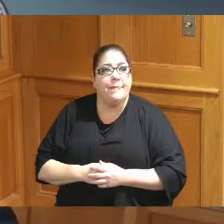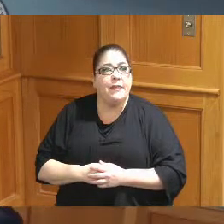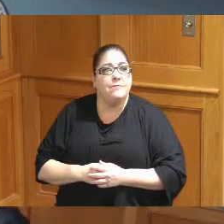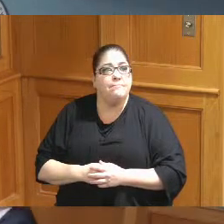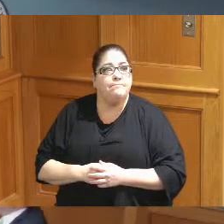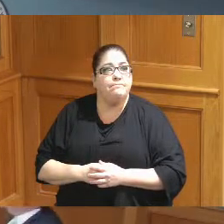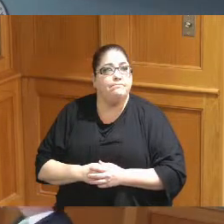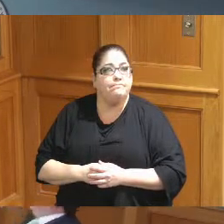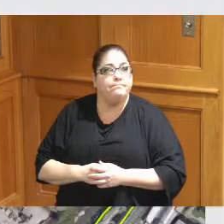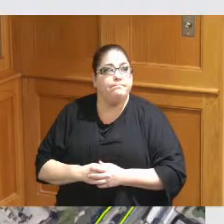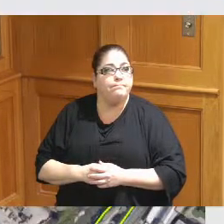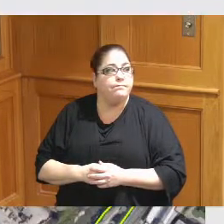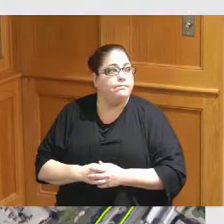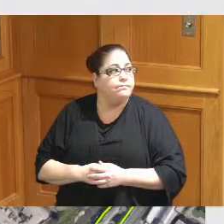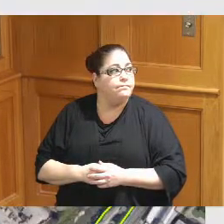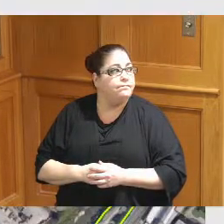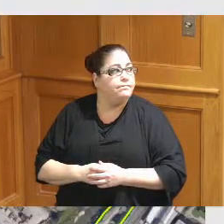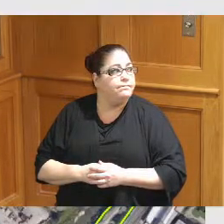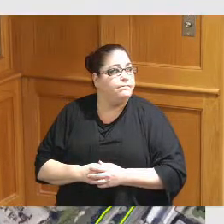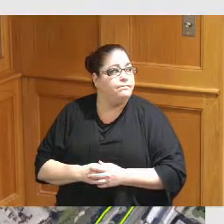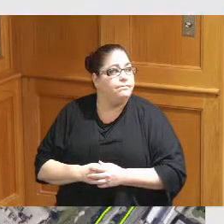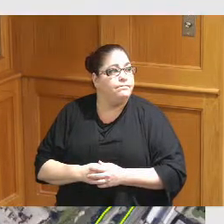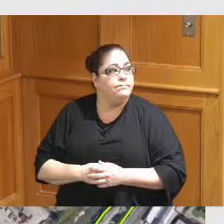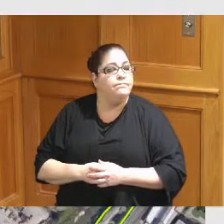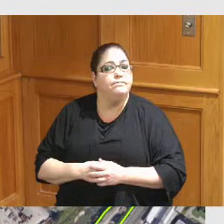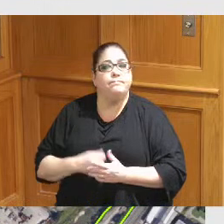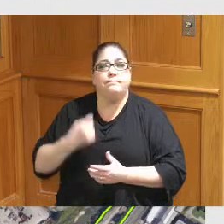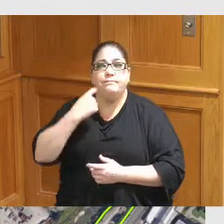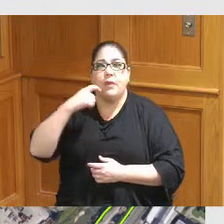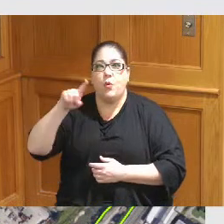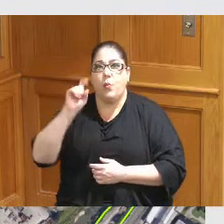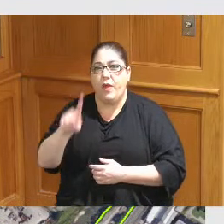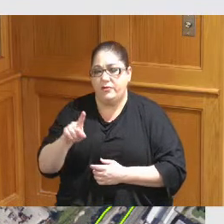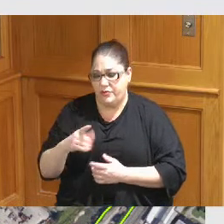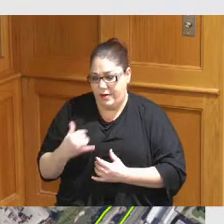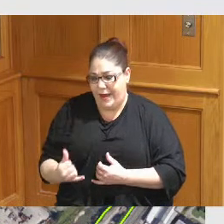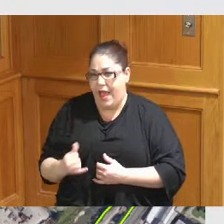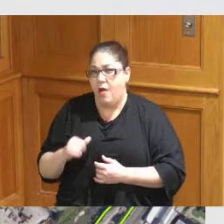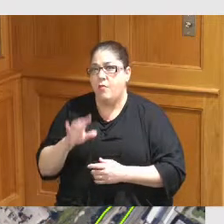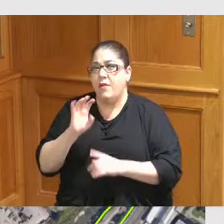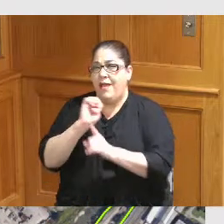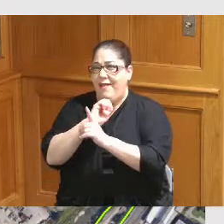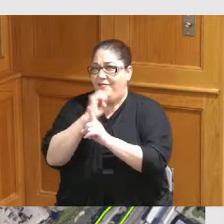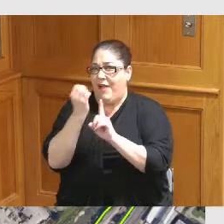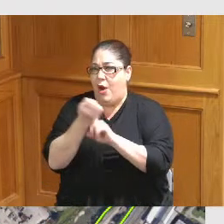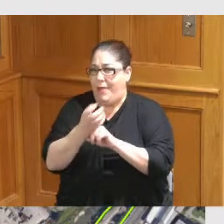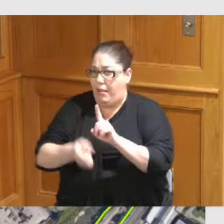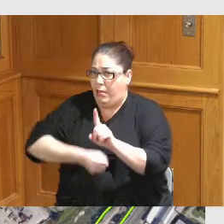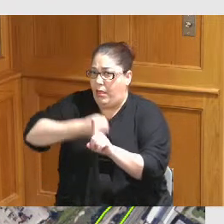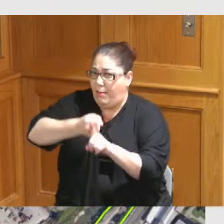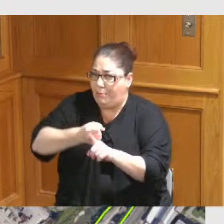okay so I have a question regarding the environmental impact of this I was